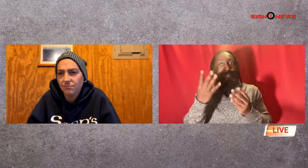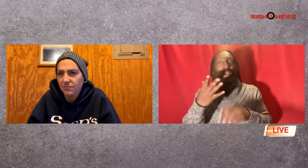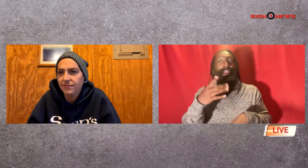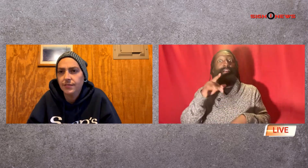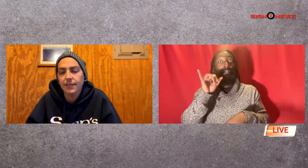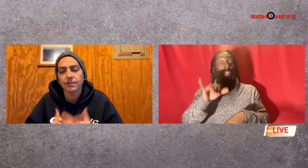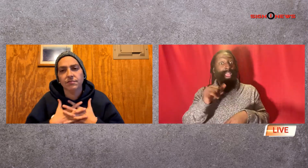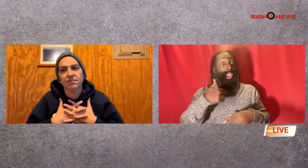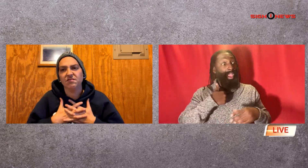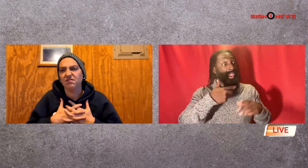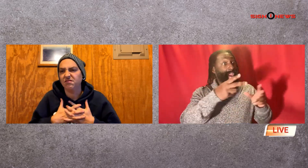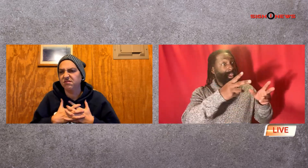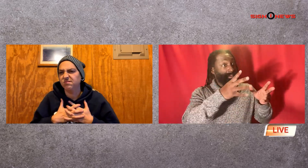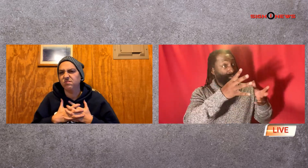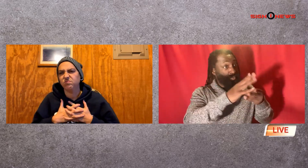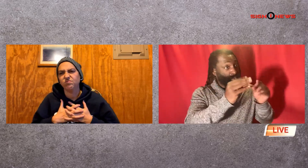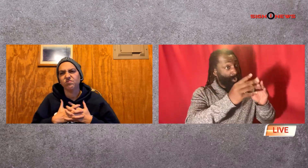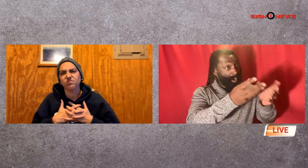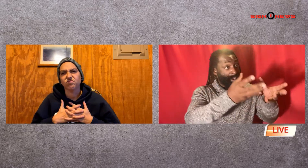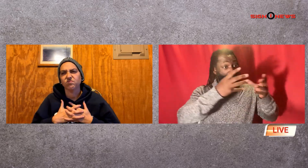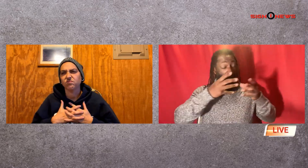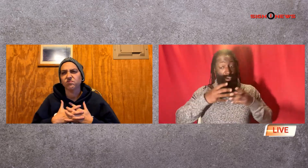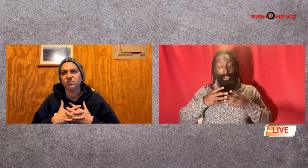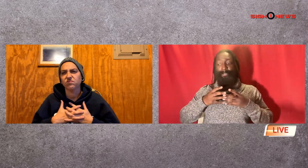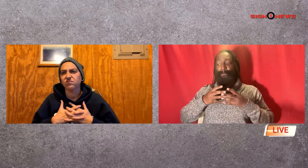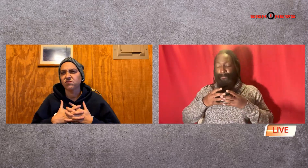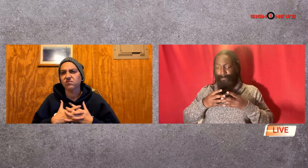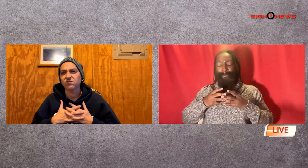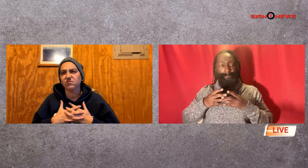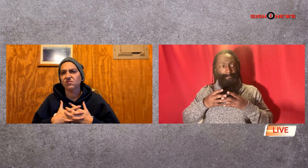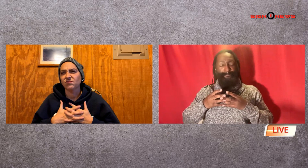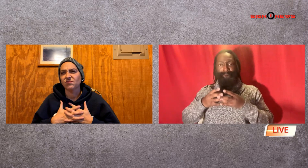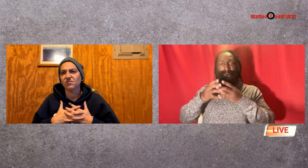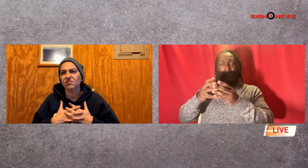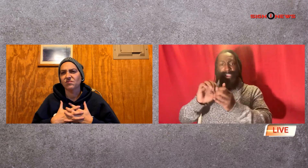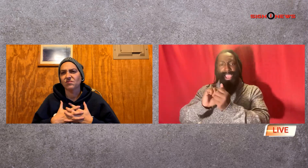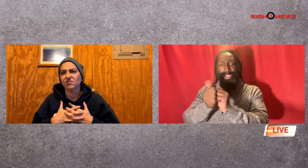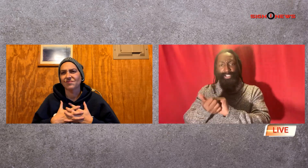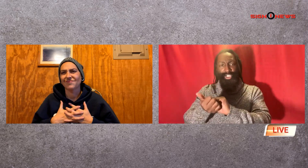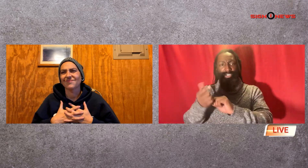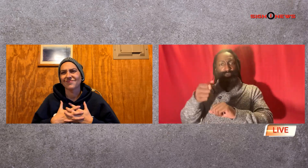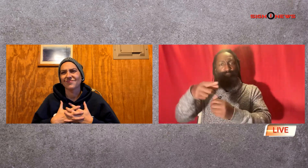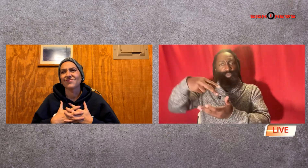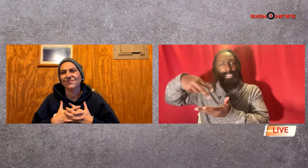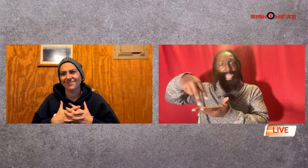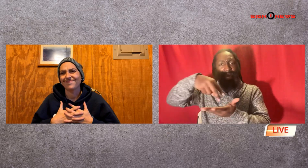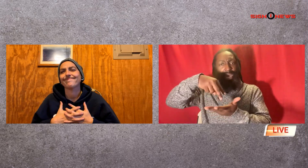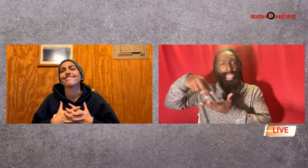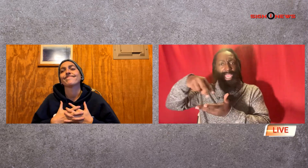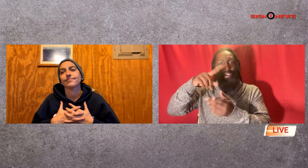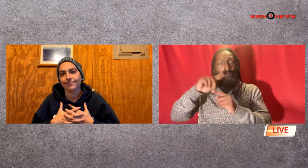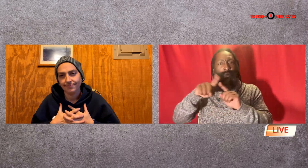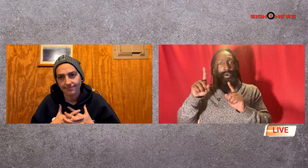access to information and so he gave me that story and I changed that into a dance for